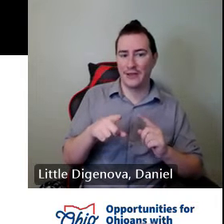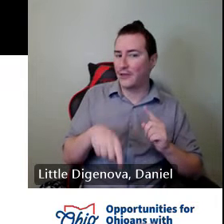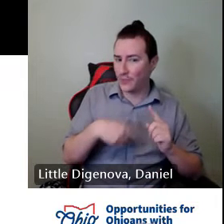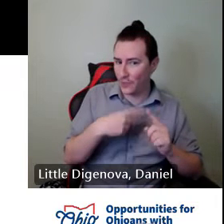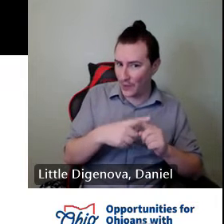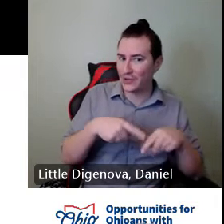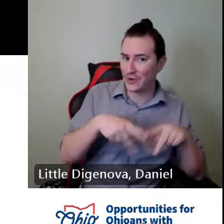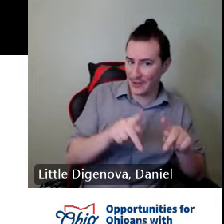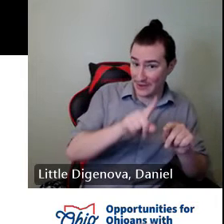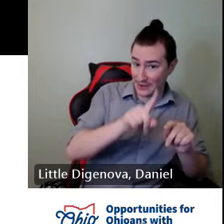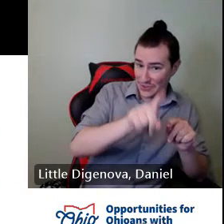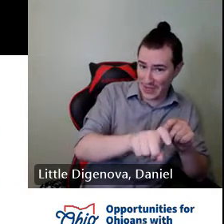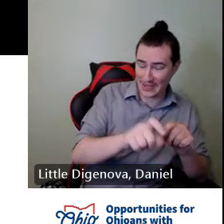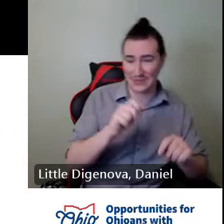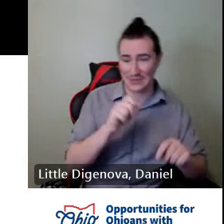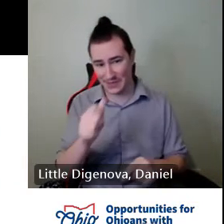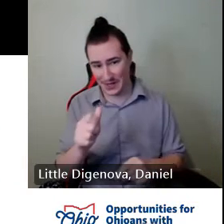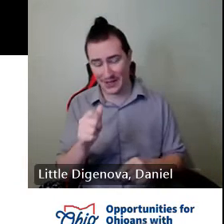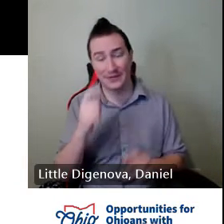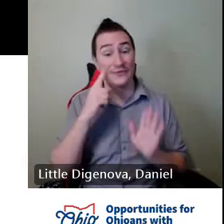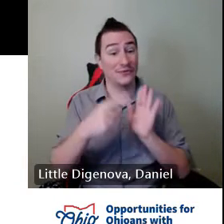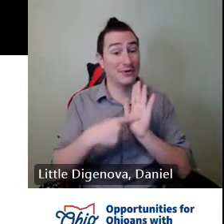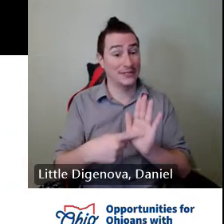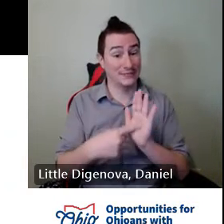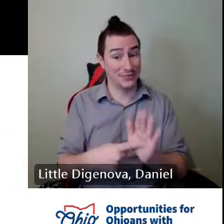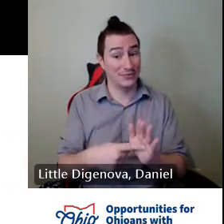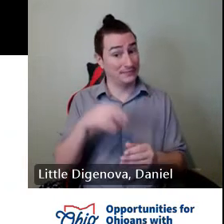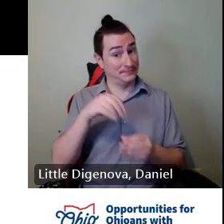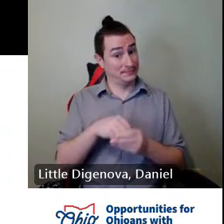So for example, in the hiring process, you are not permitted